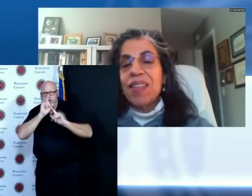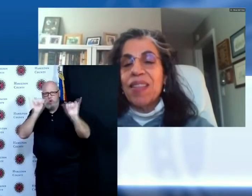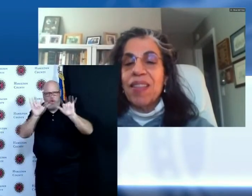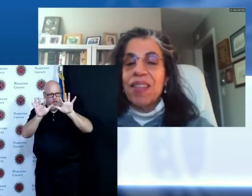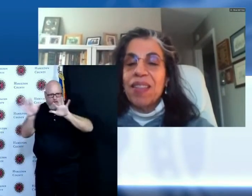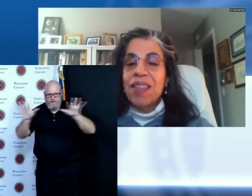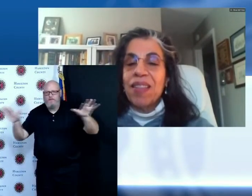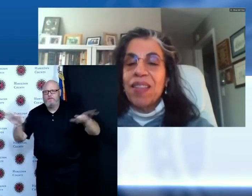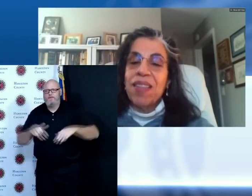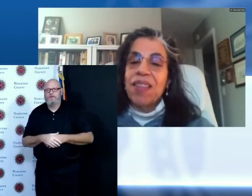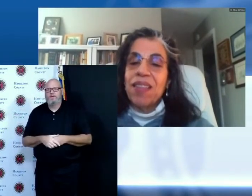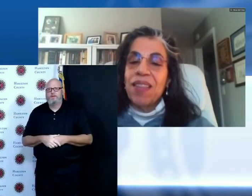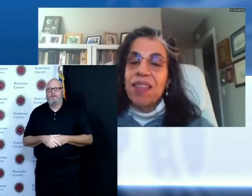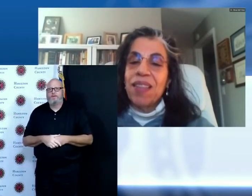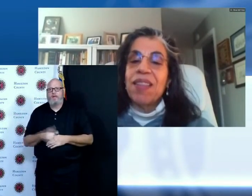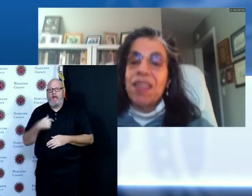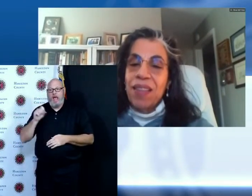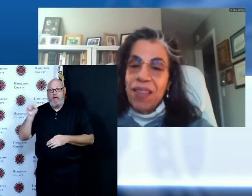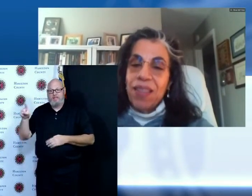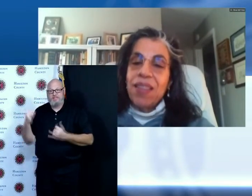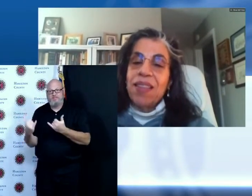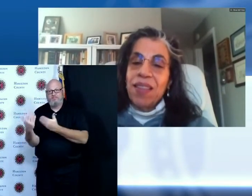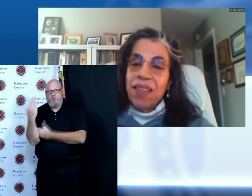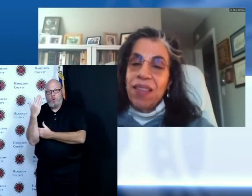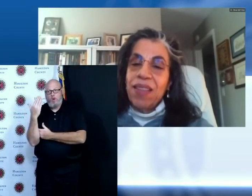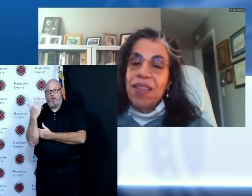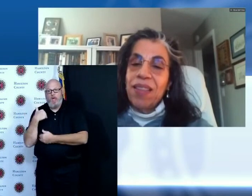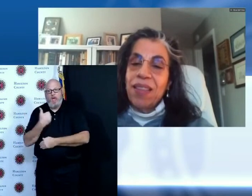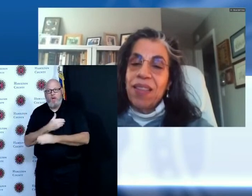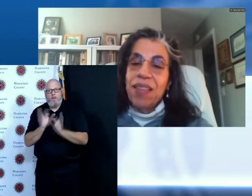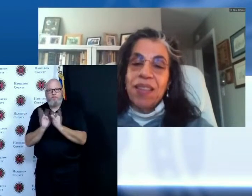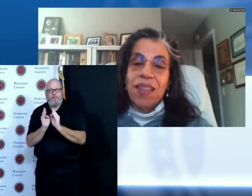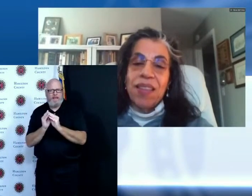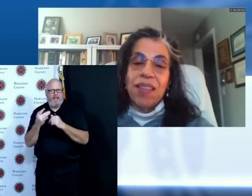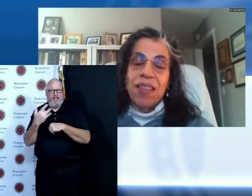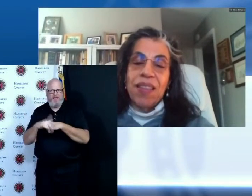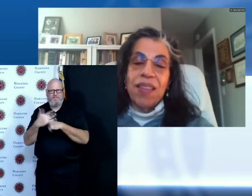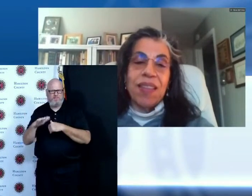related to Covid-19. so thanks for the question I'll get more information for next week thank you